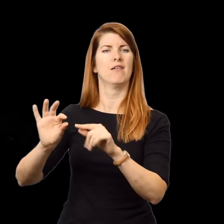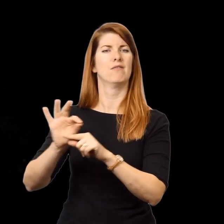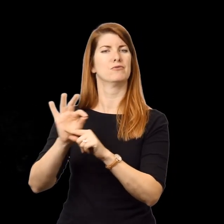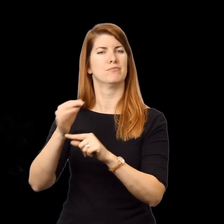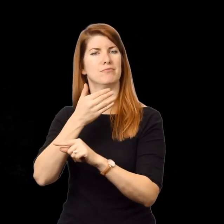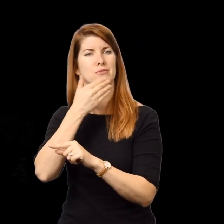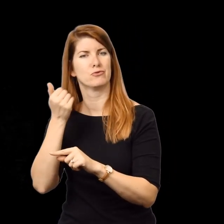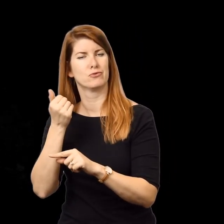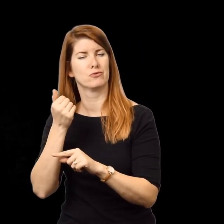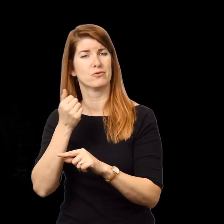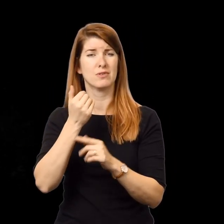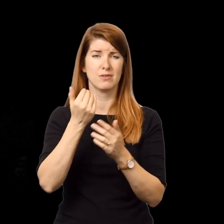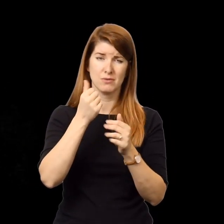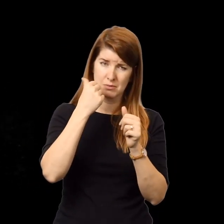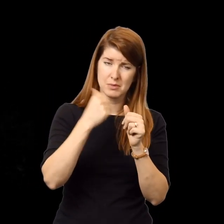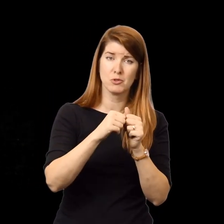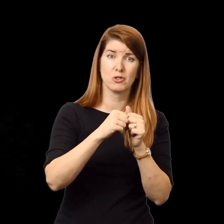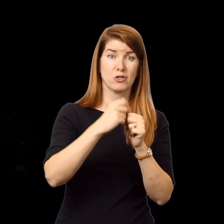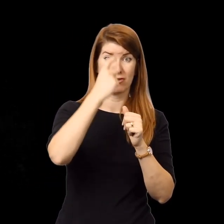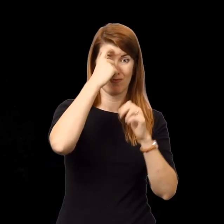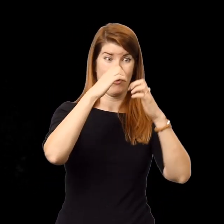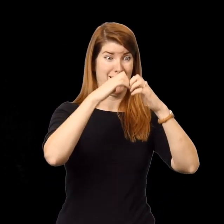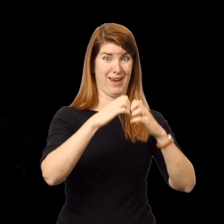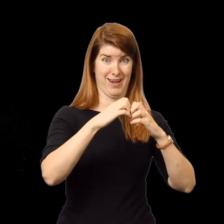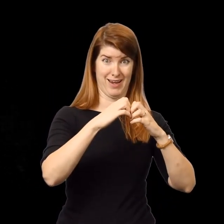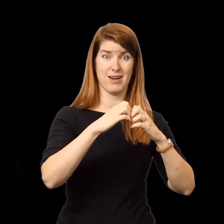Because of neuroplasticity of the brain, the brain changes with experience,